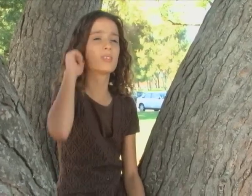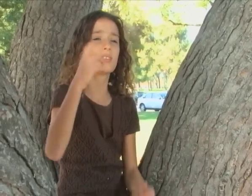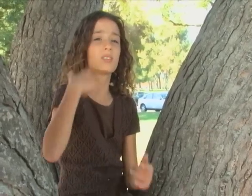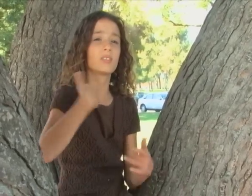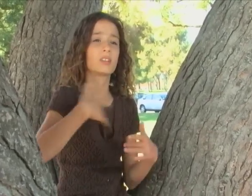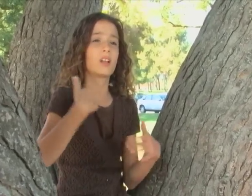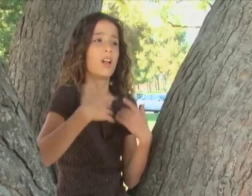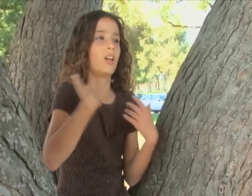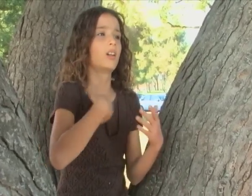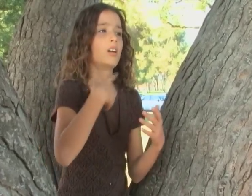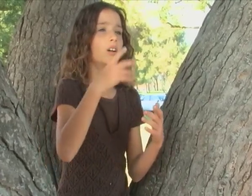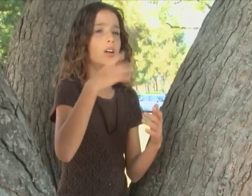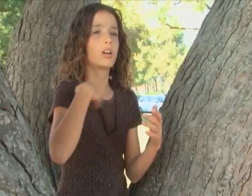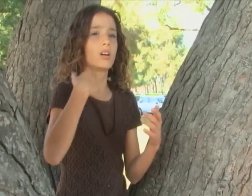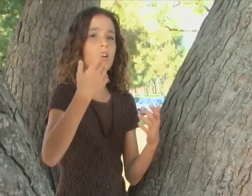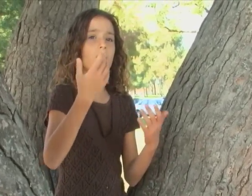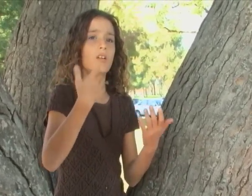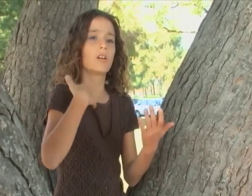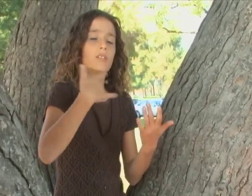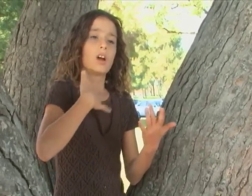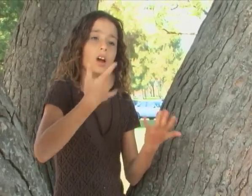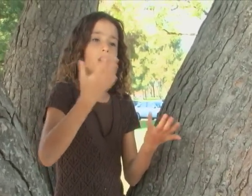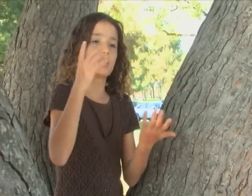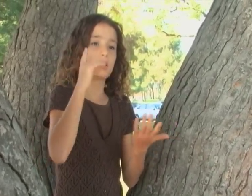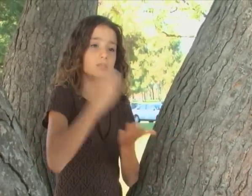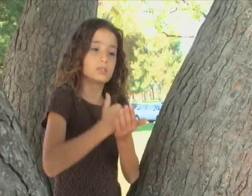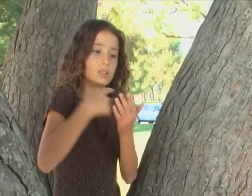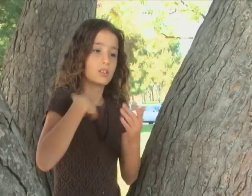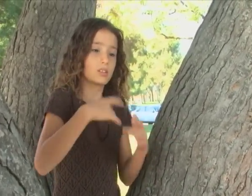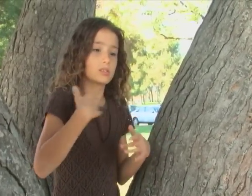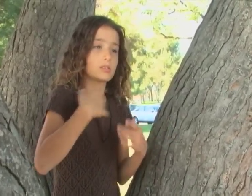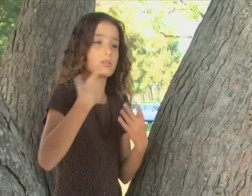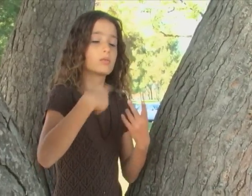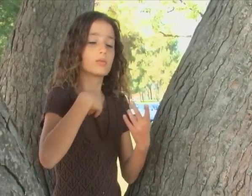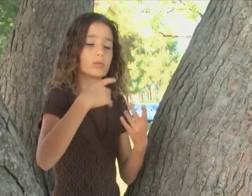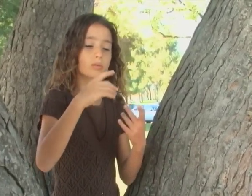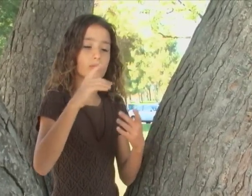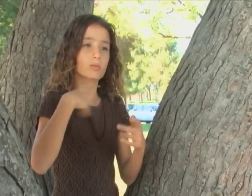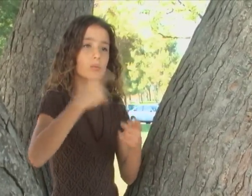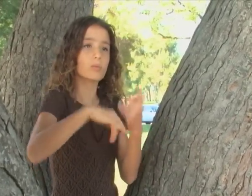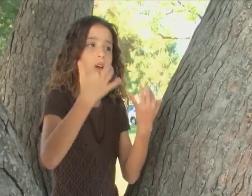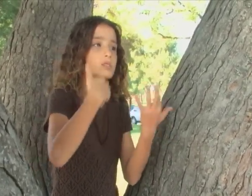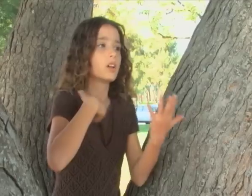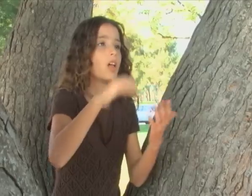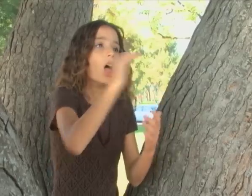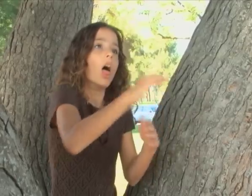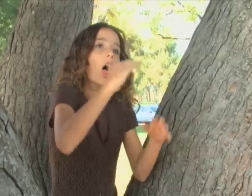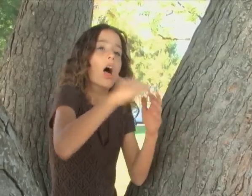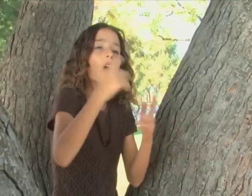BECAUSE I GET EXCITED, I FREAK OUT. AND I BOTHER MY PARENTS.